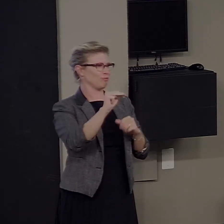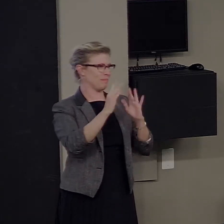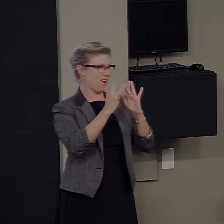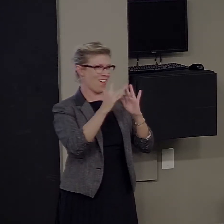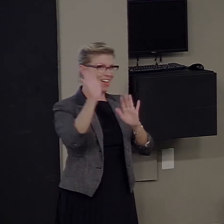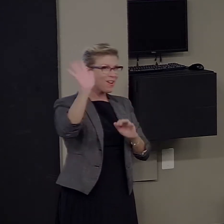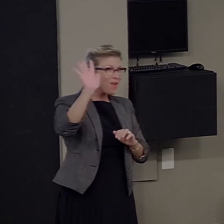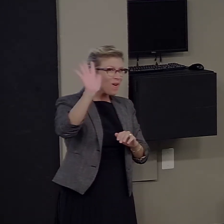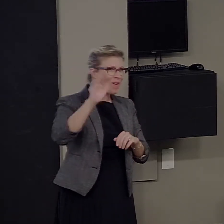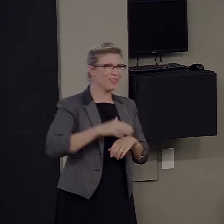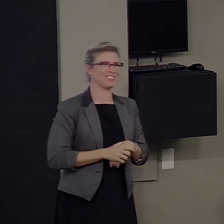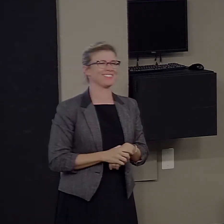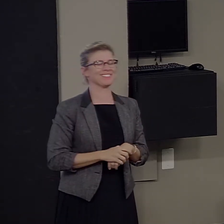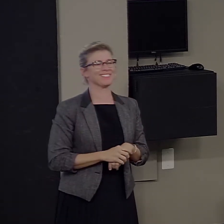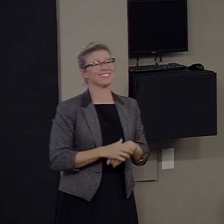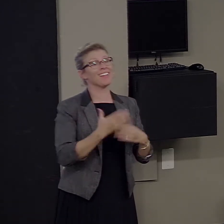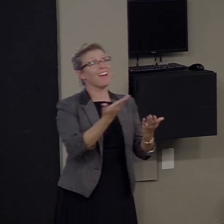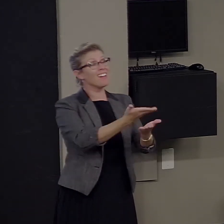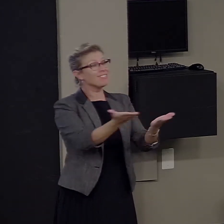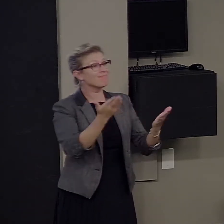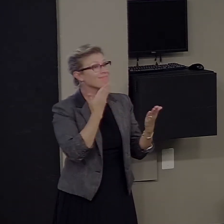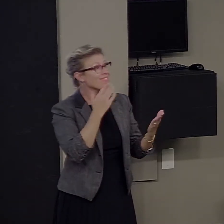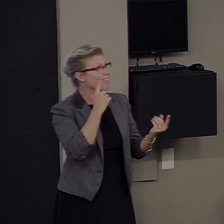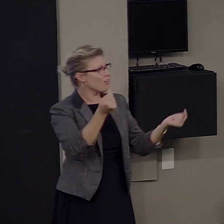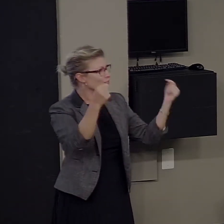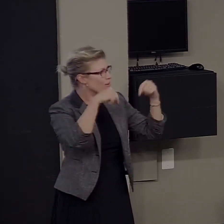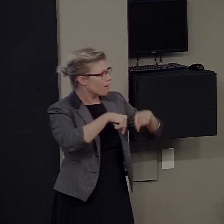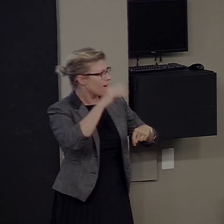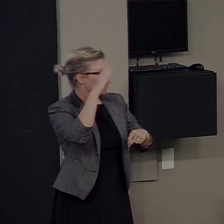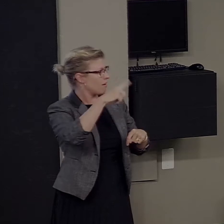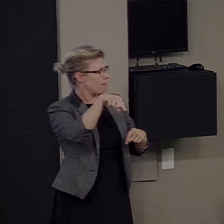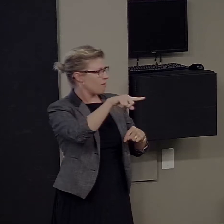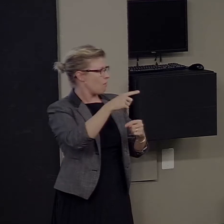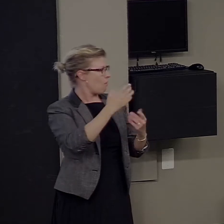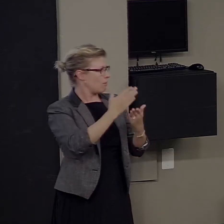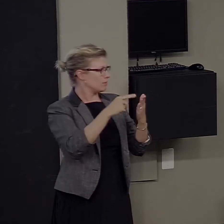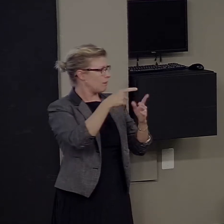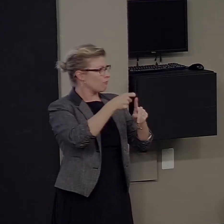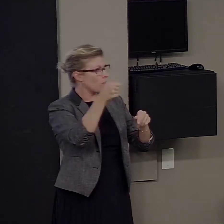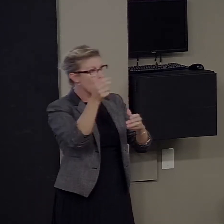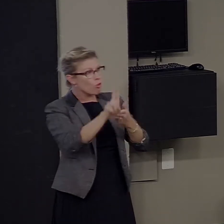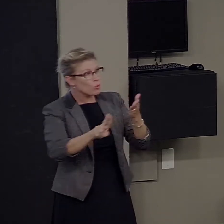And thank you for coming here from across the city or from other universities.